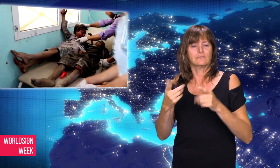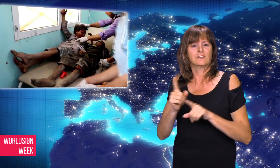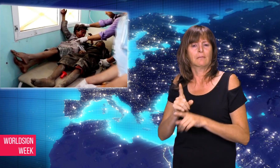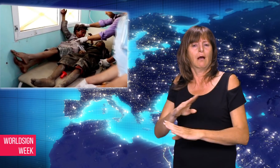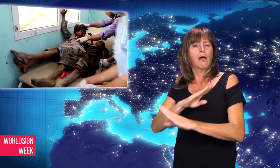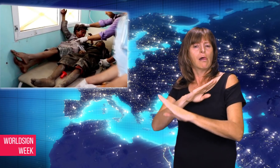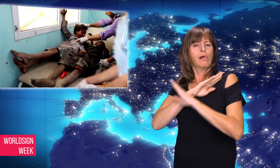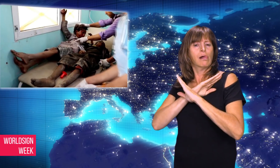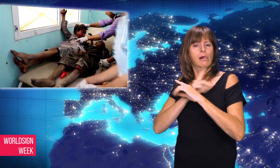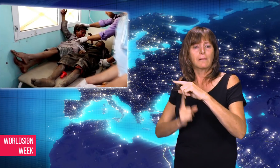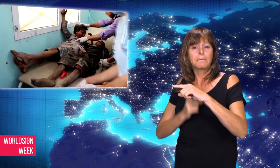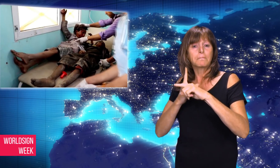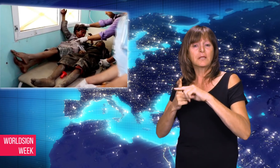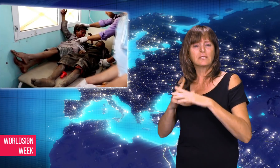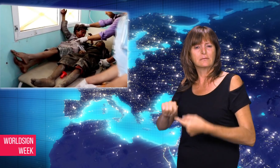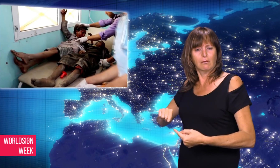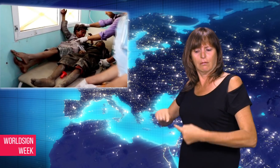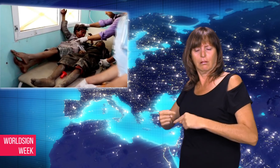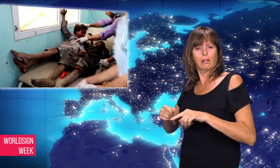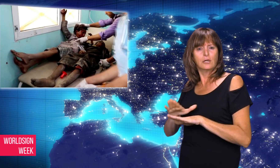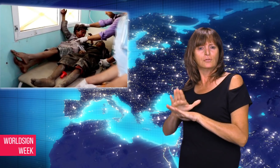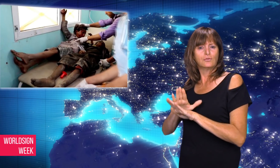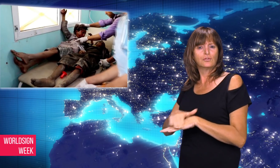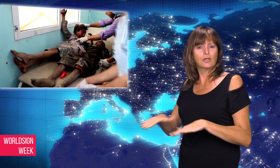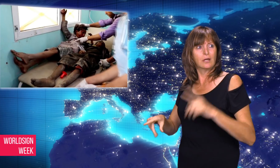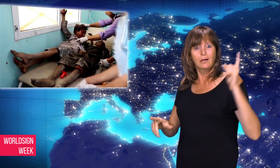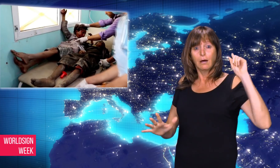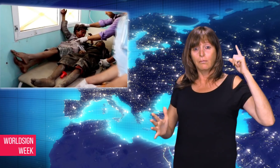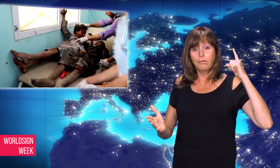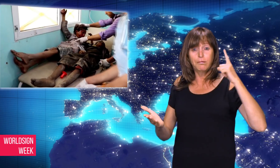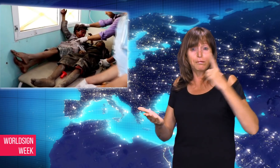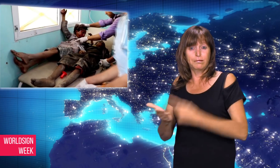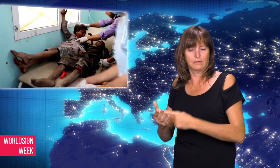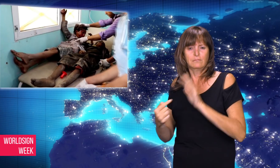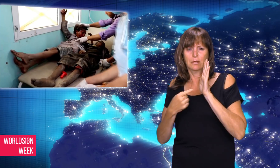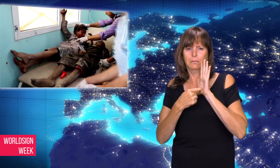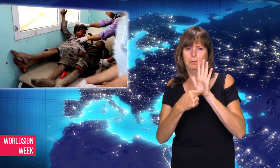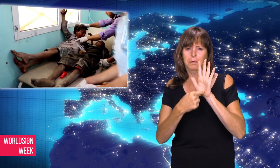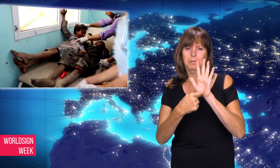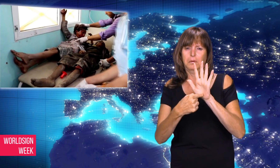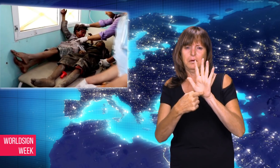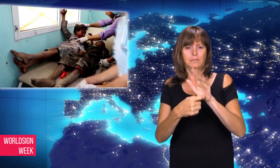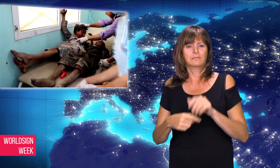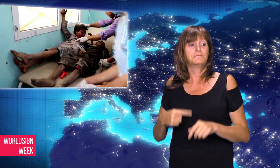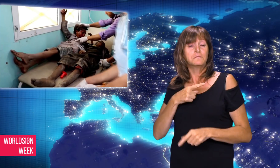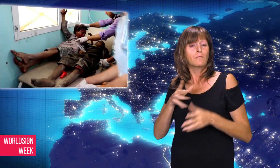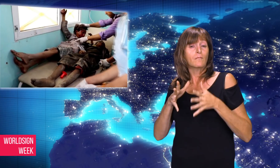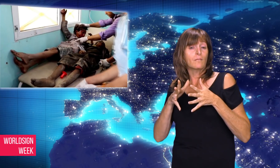that “a somber mood prevailed